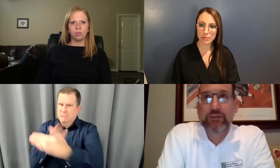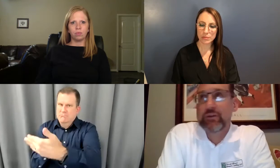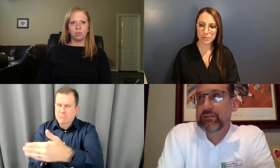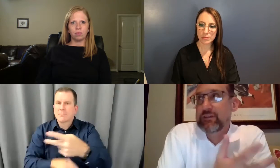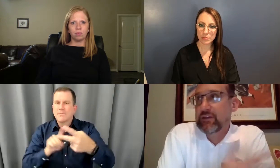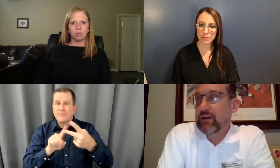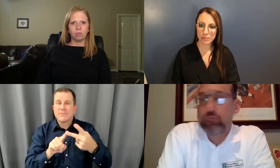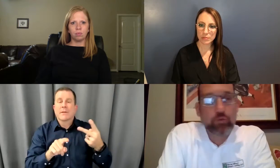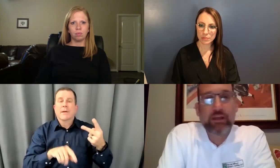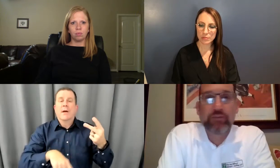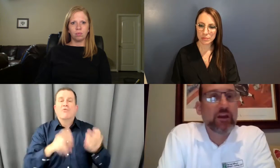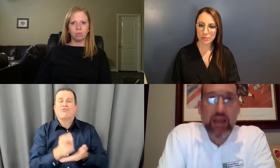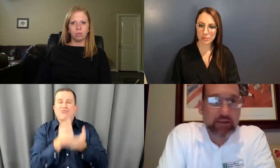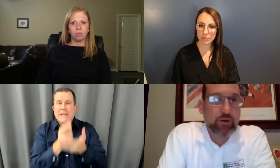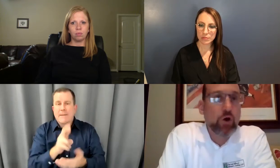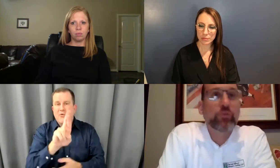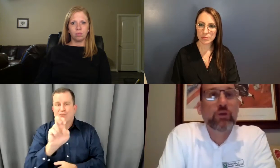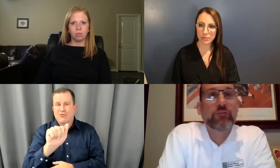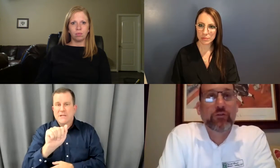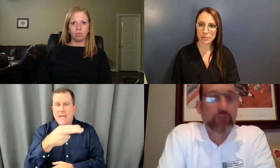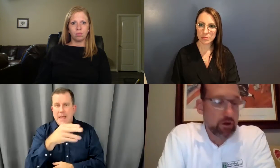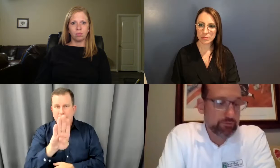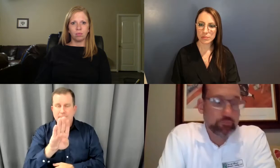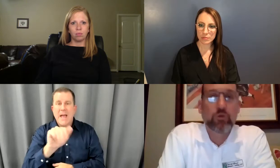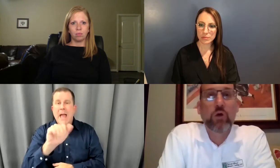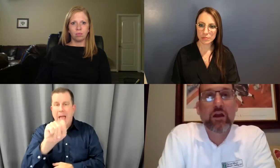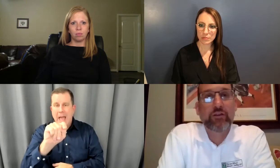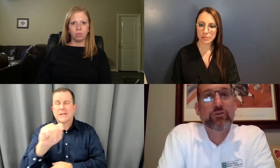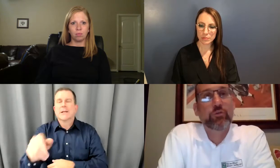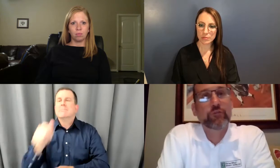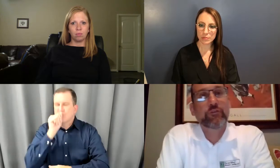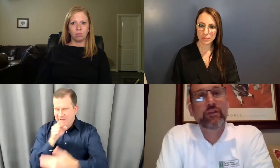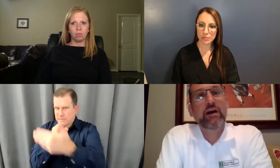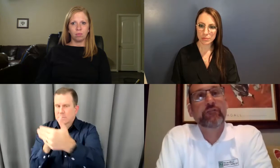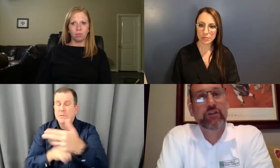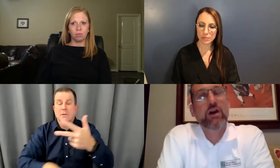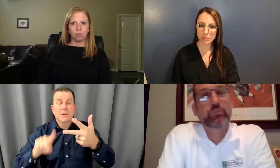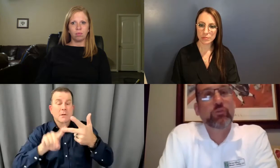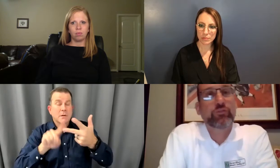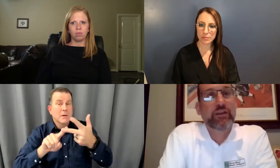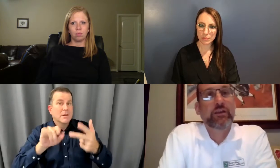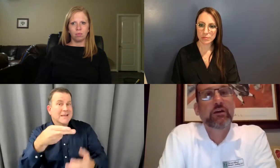So does the Affordable Healthcare Act all three of those laws require an interpreter for the deaf in a hospital setting.